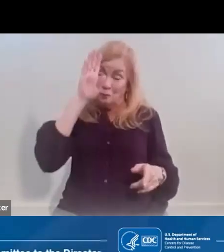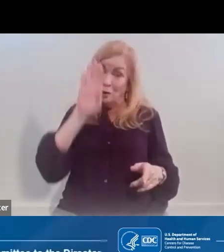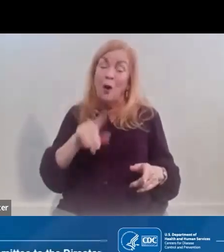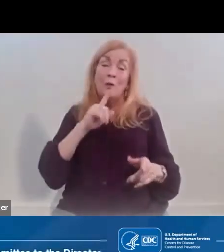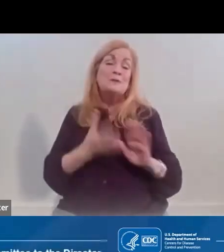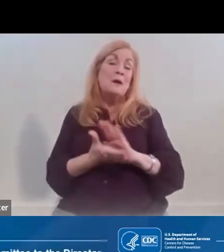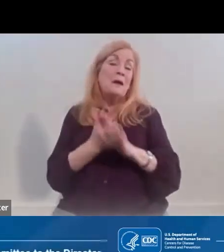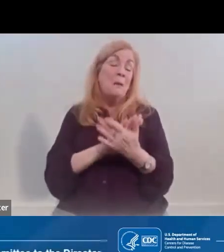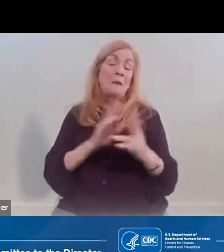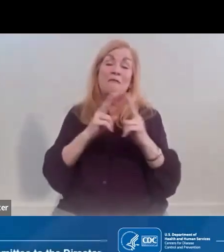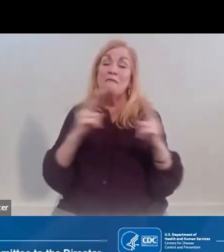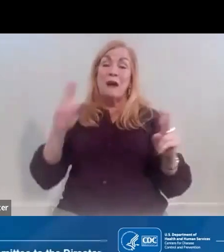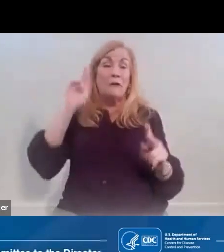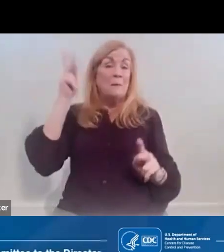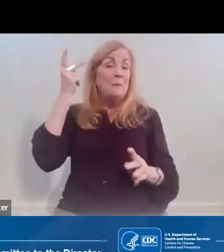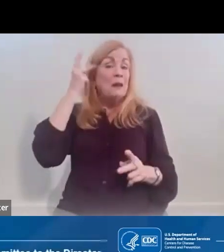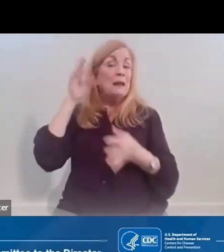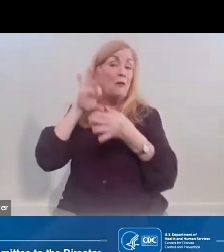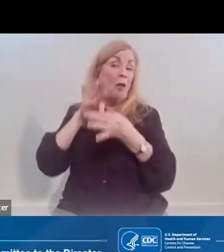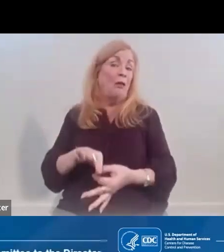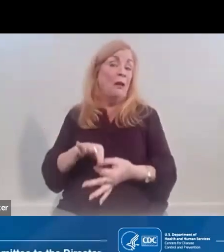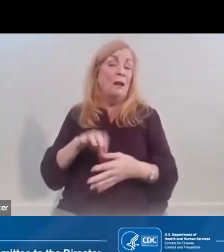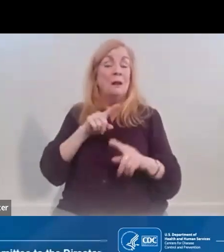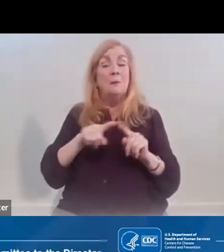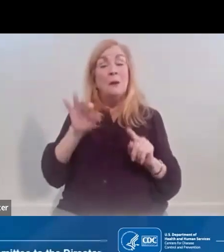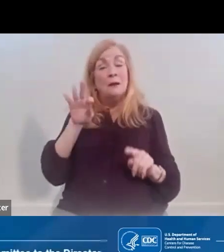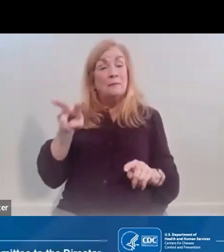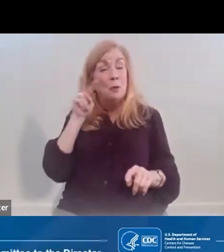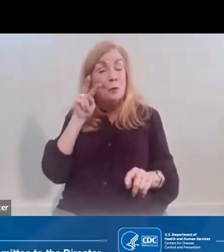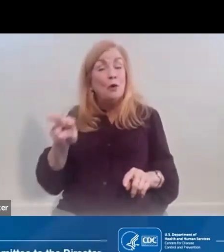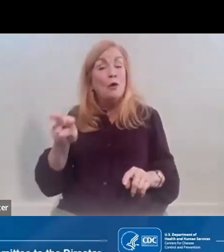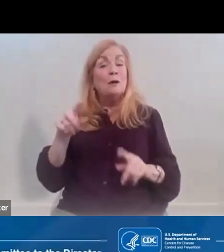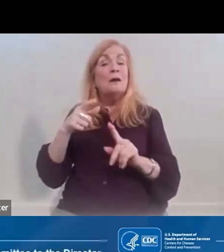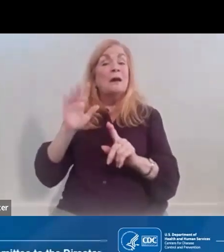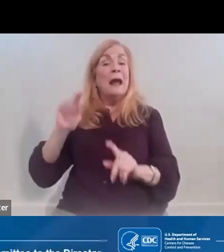But if you look historically, this isn't the first time like this kind of,